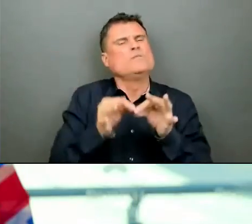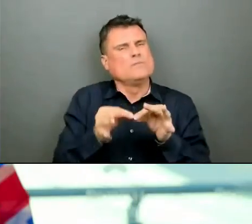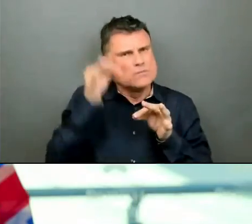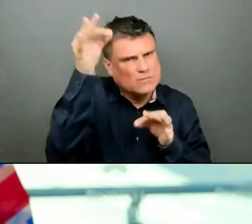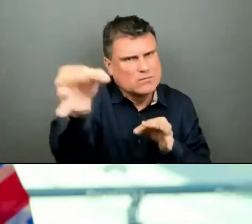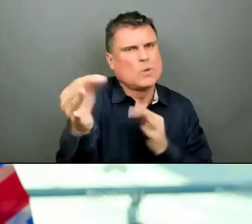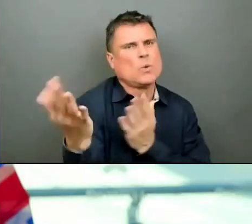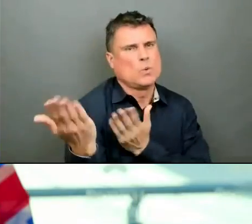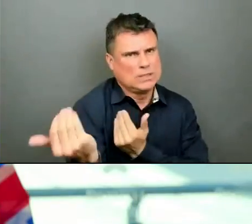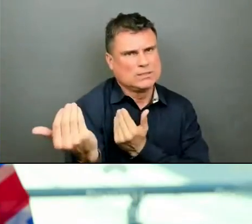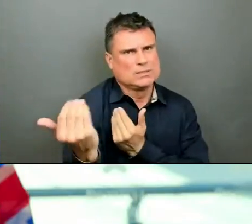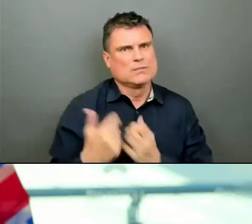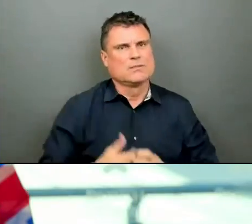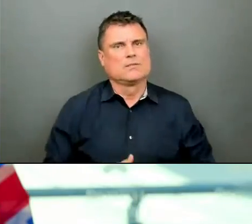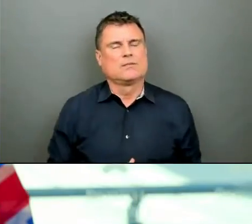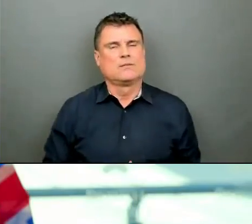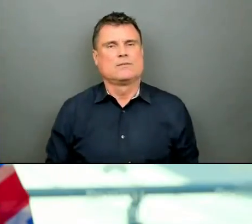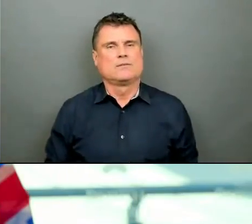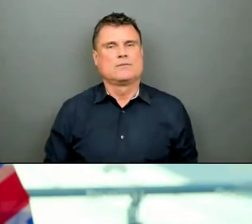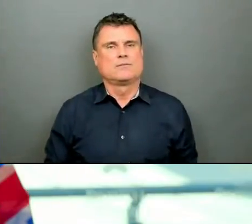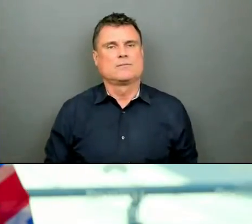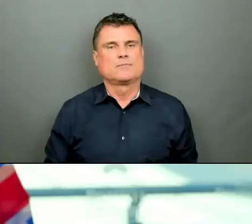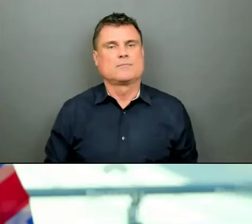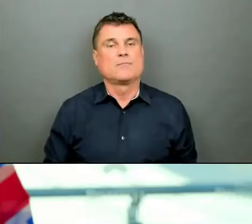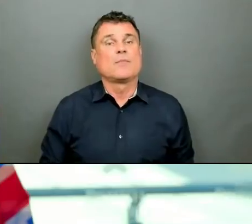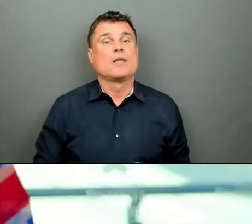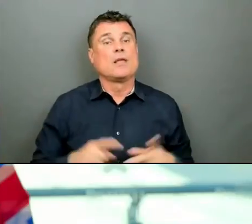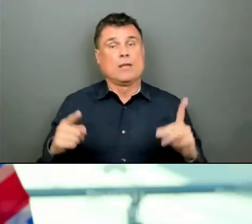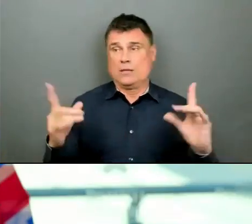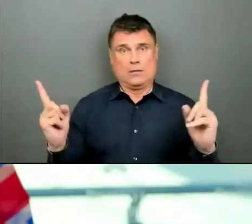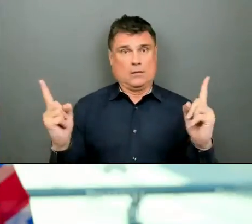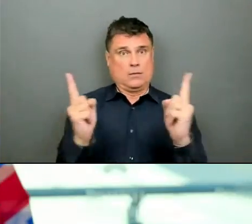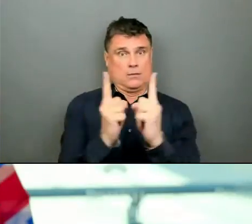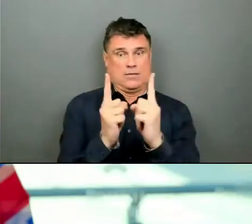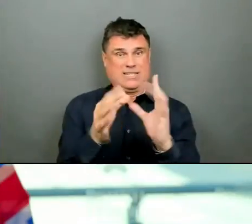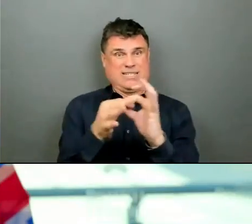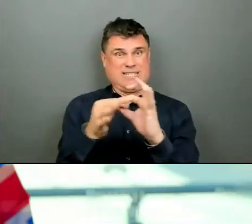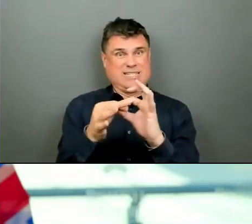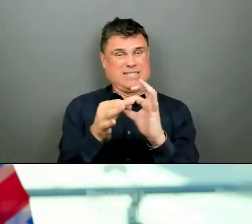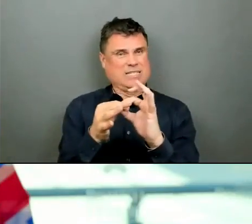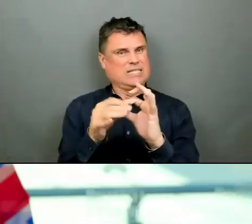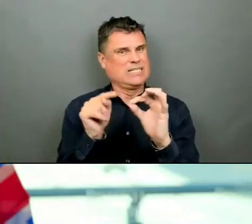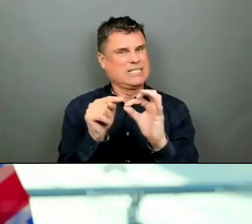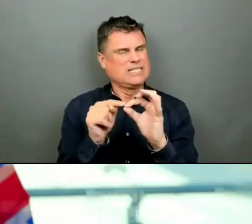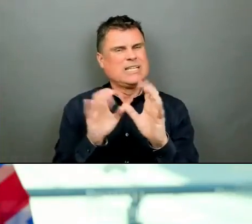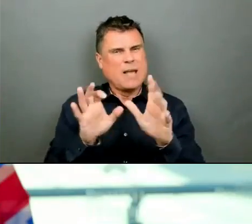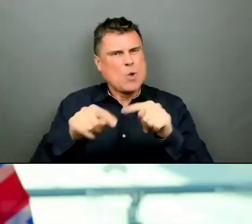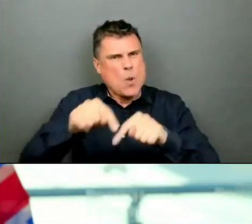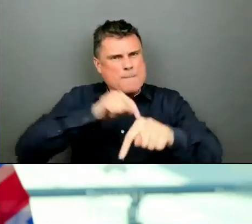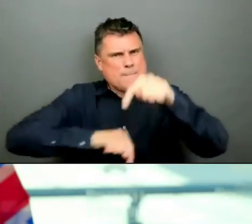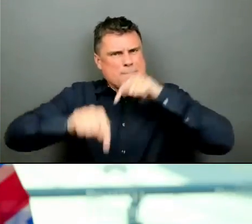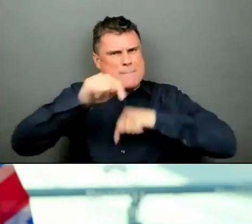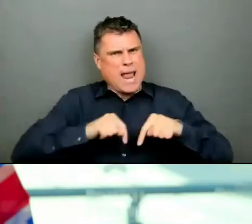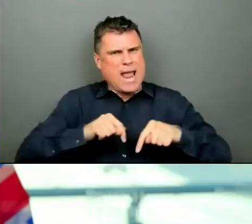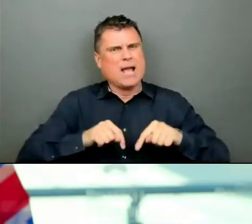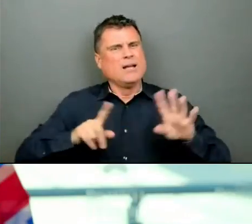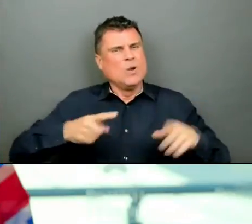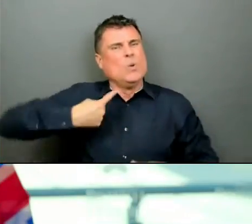We need to go back and remind each other that we have the means and we know what to do. Small